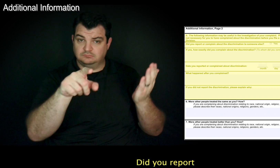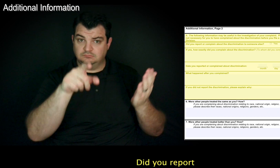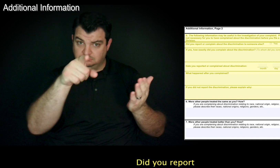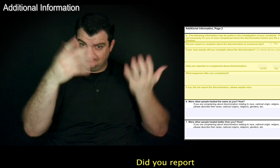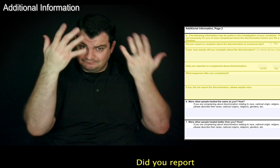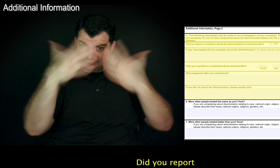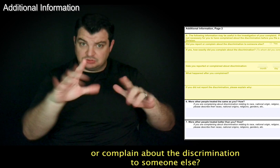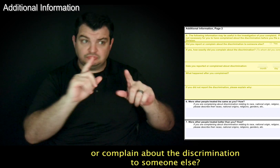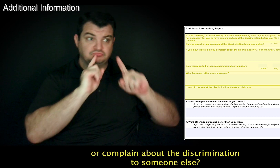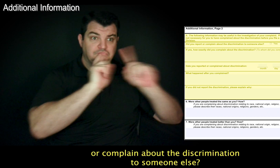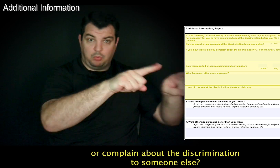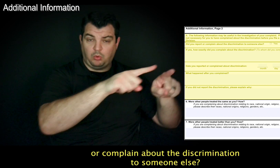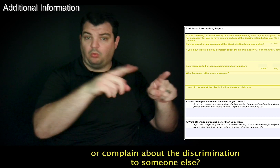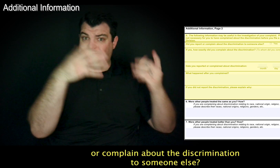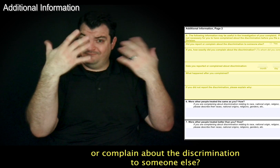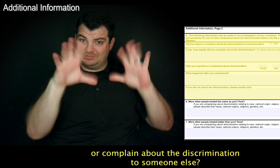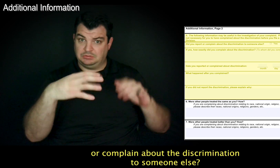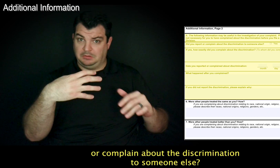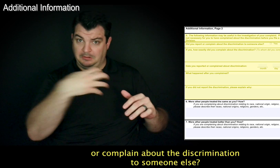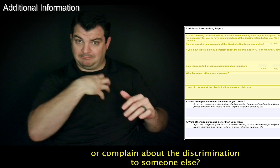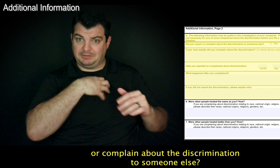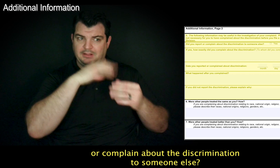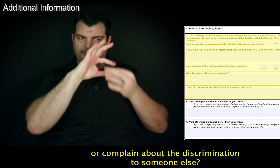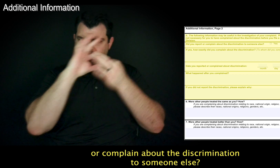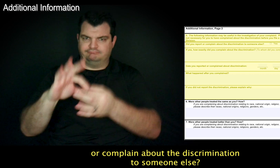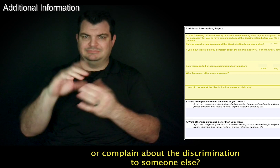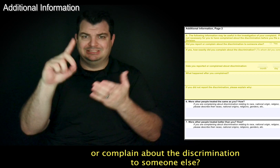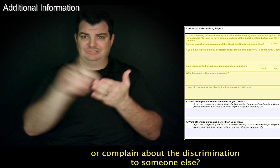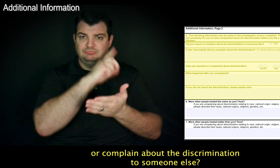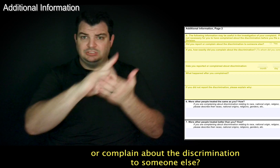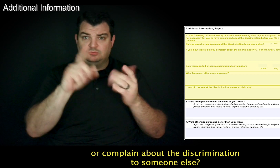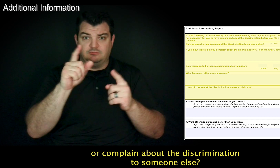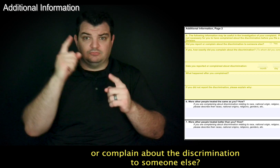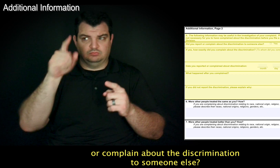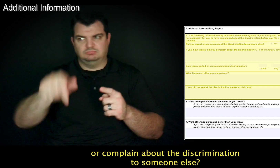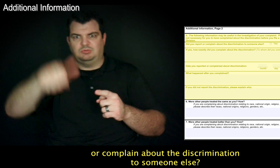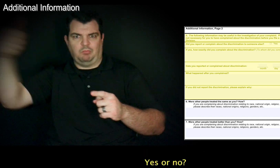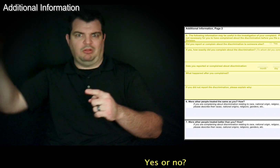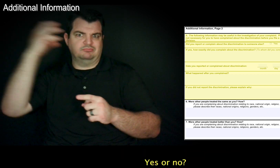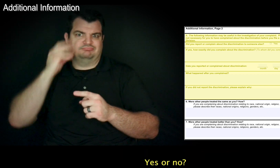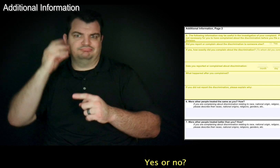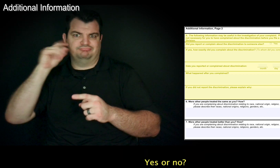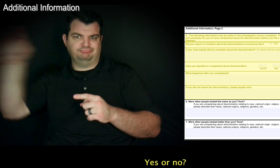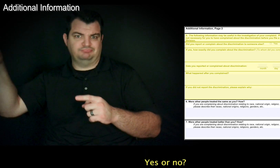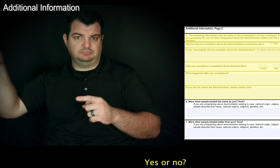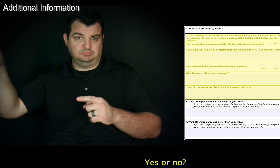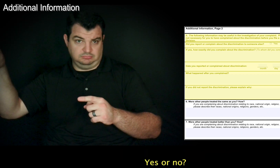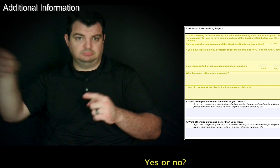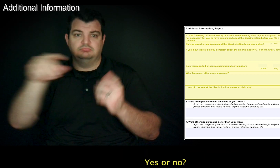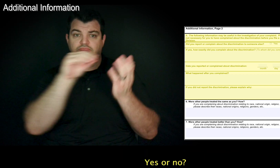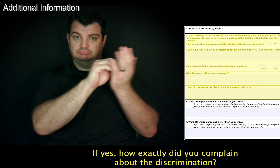Did you report or complain about the discrimination to someone else? Yes or no?